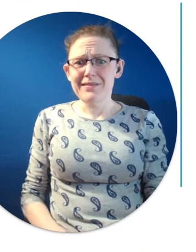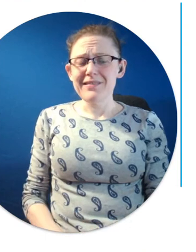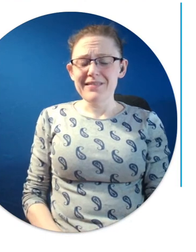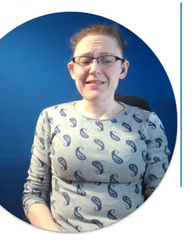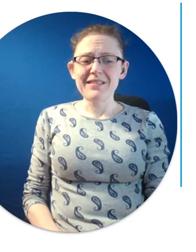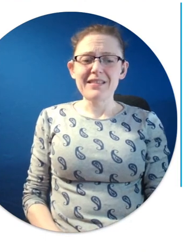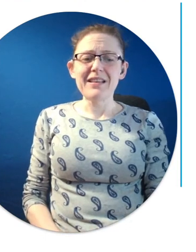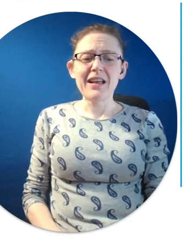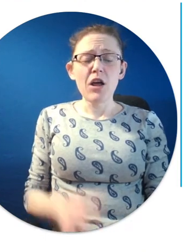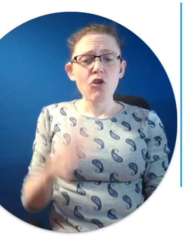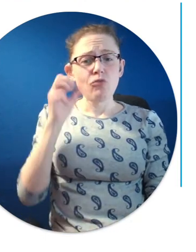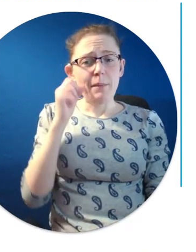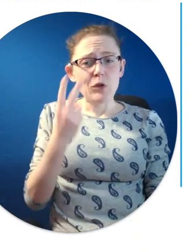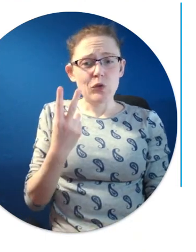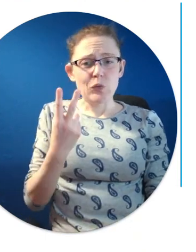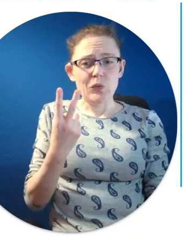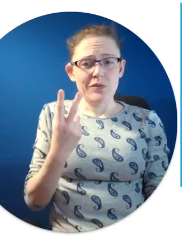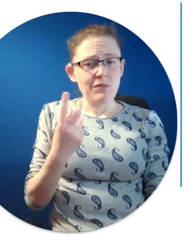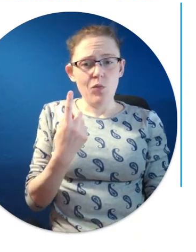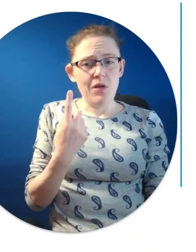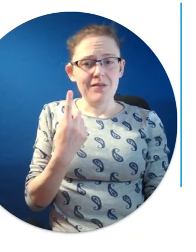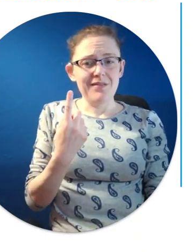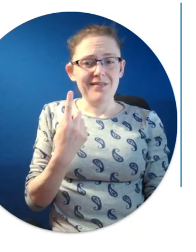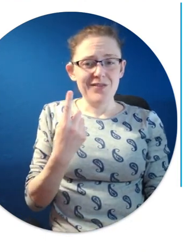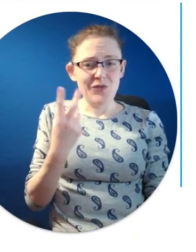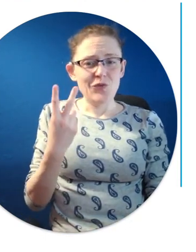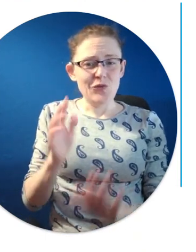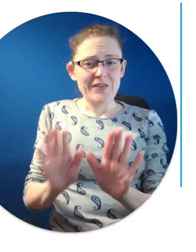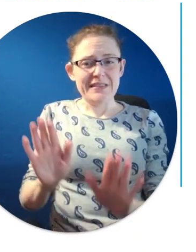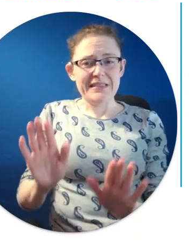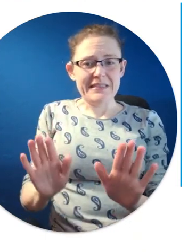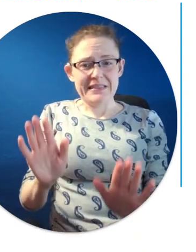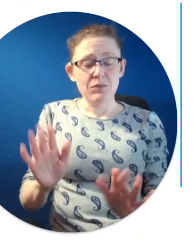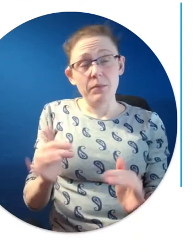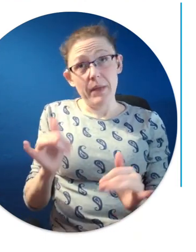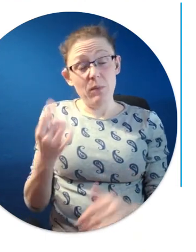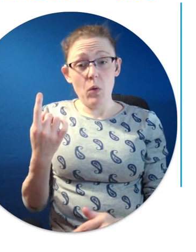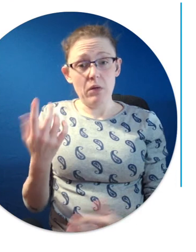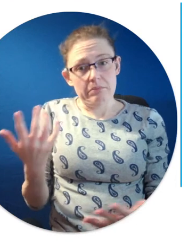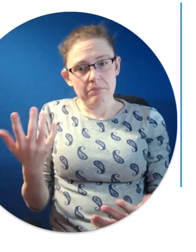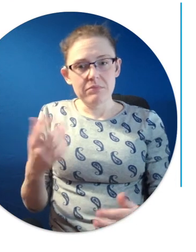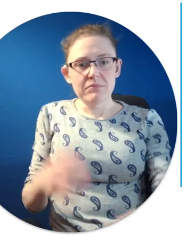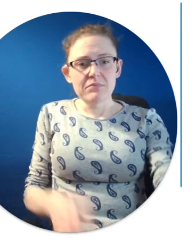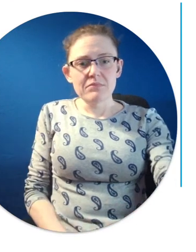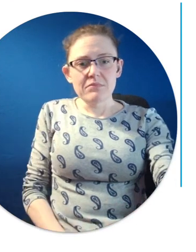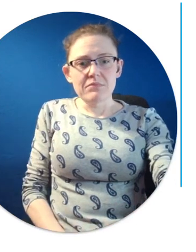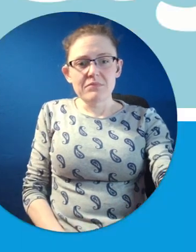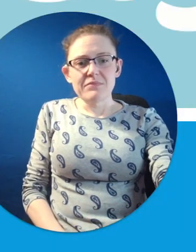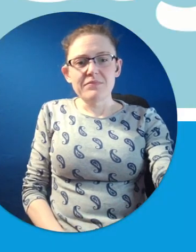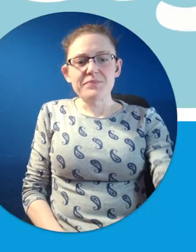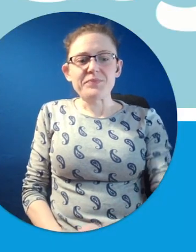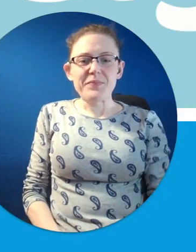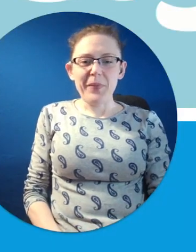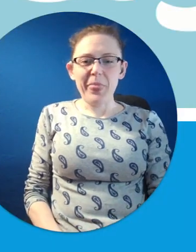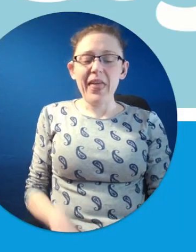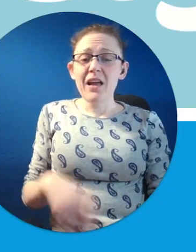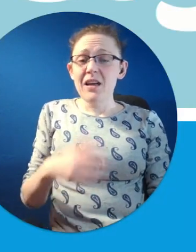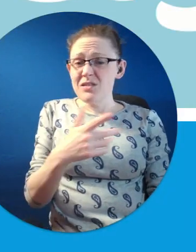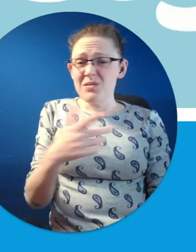Brief introduction, remember to use your face to reflect how you feel about the clothes.